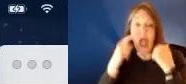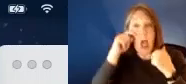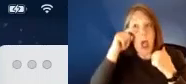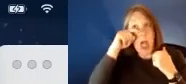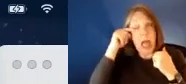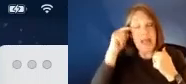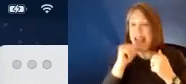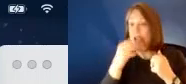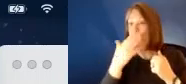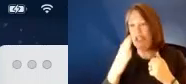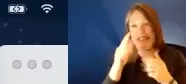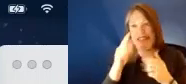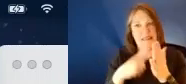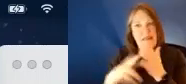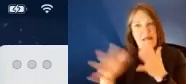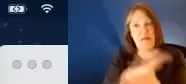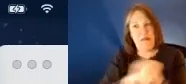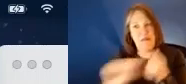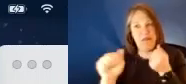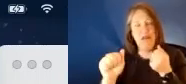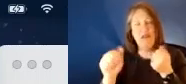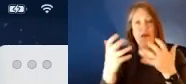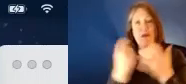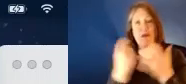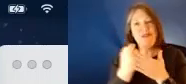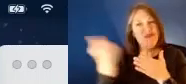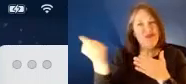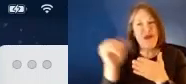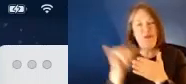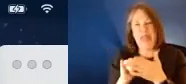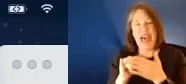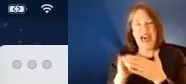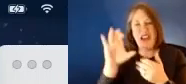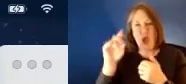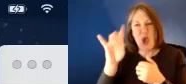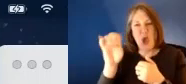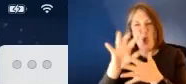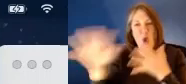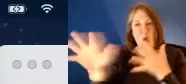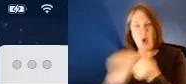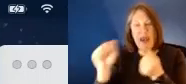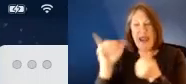06:56:47 So we want to get rid of that, because of that code followed along when you copied